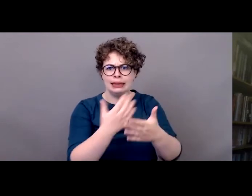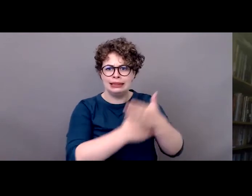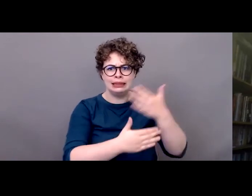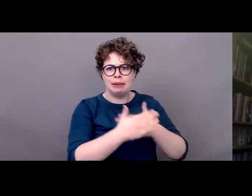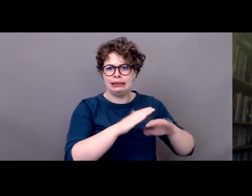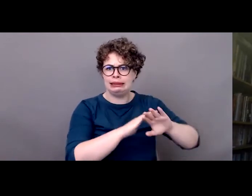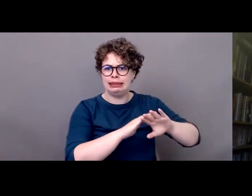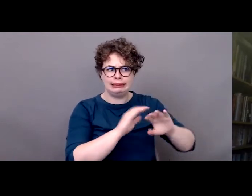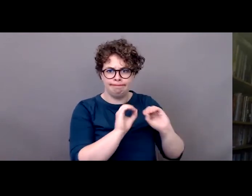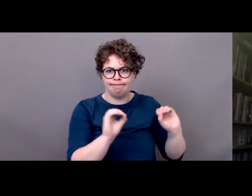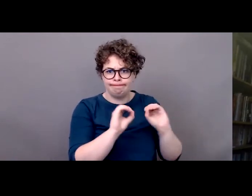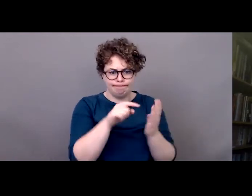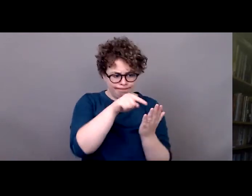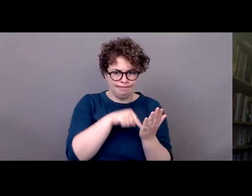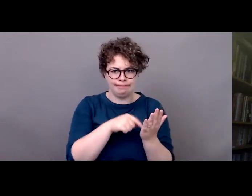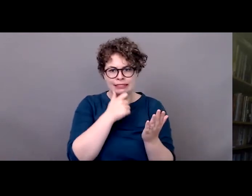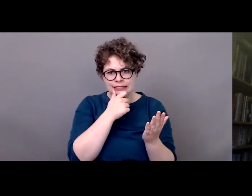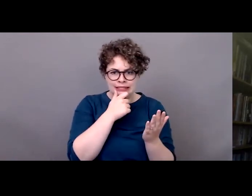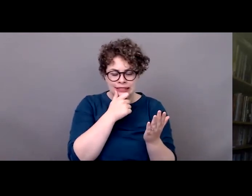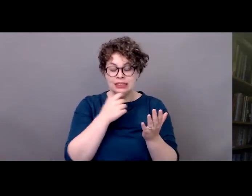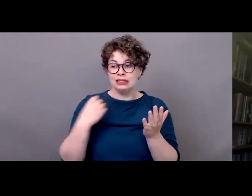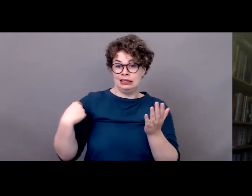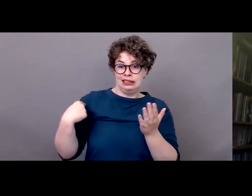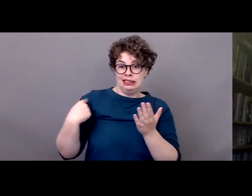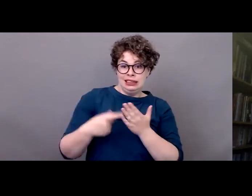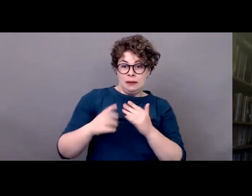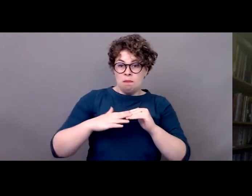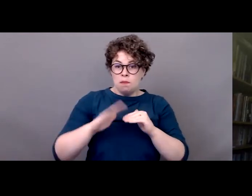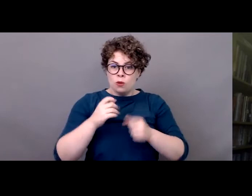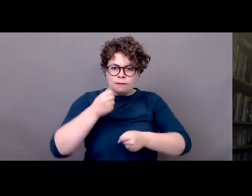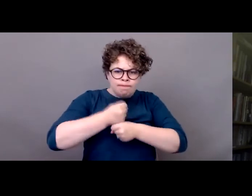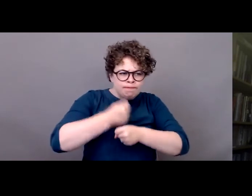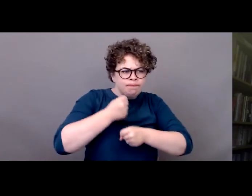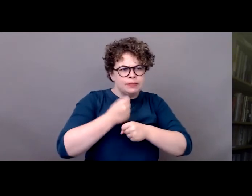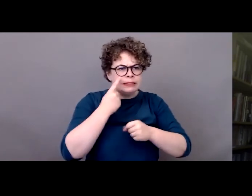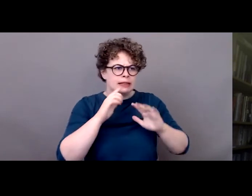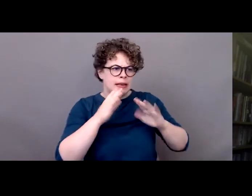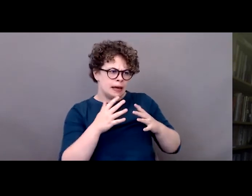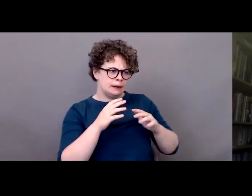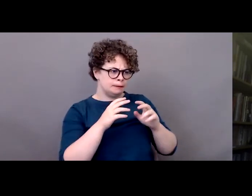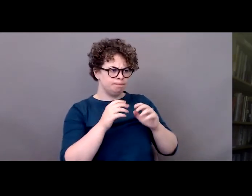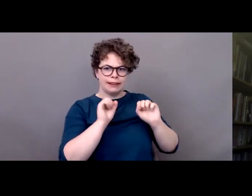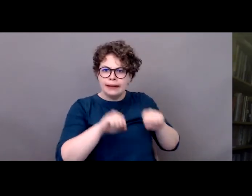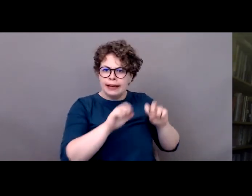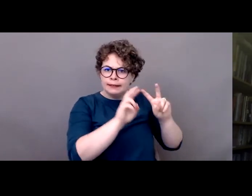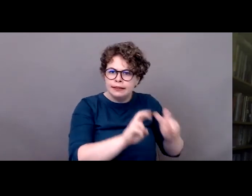some progress and effort to raise awareness in developing tools new guidance and good practices